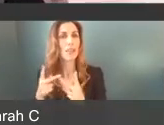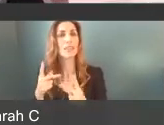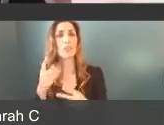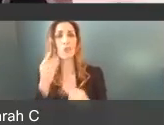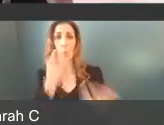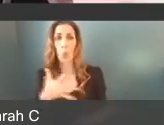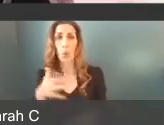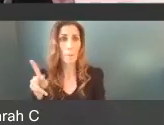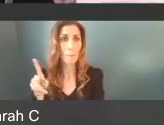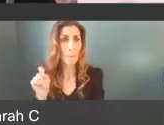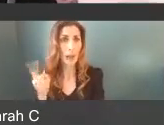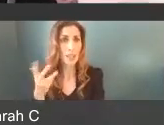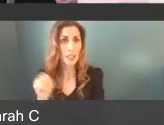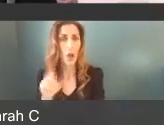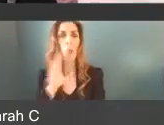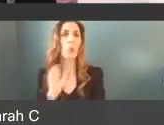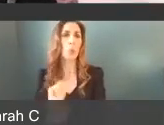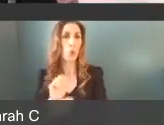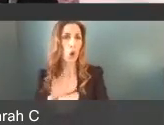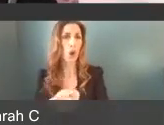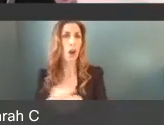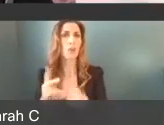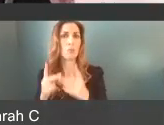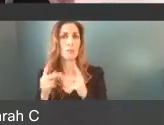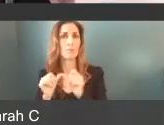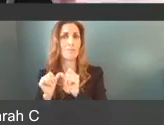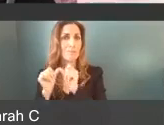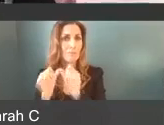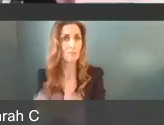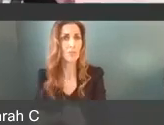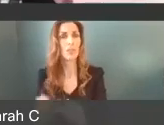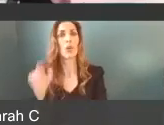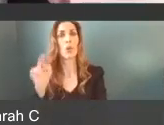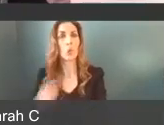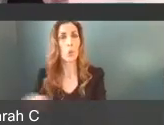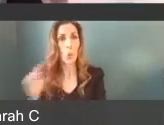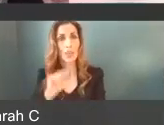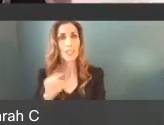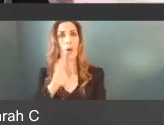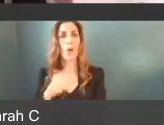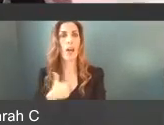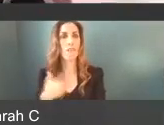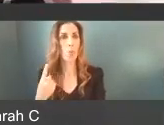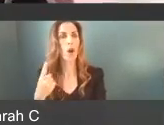we're working to stand a more permanent site up in Norristown, really help us get vaccine out